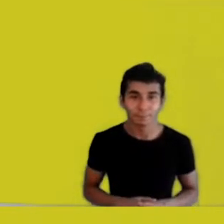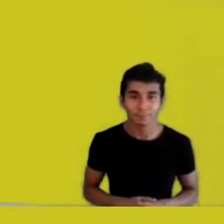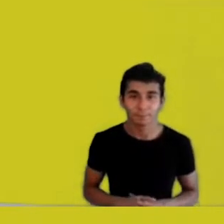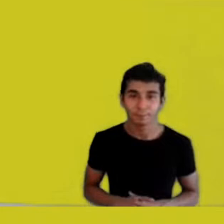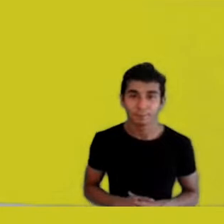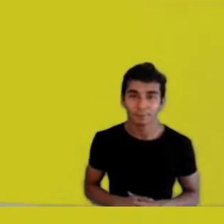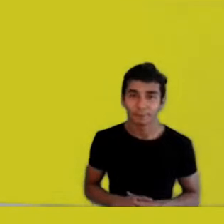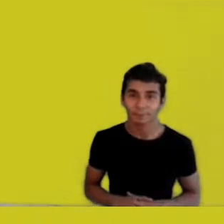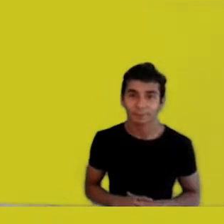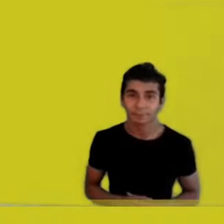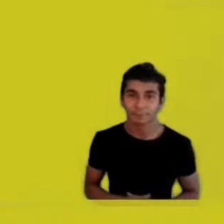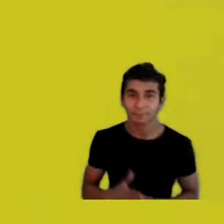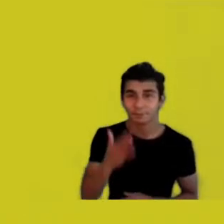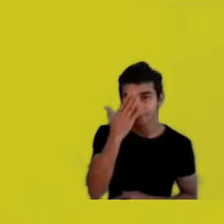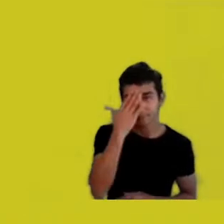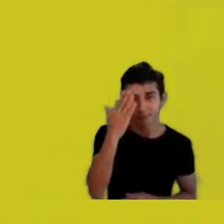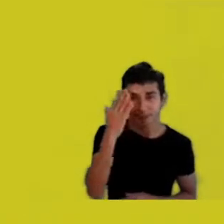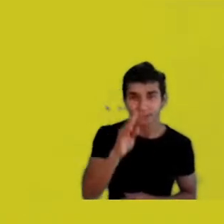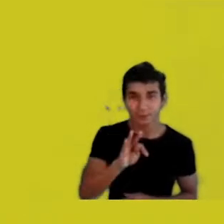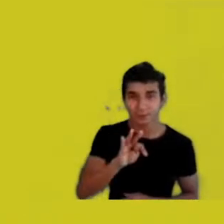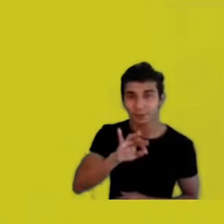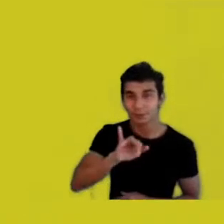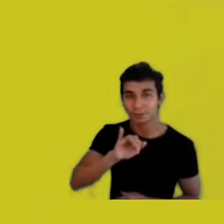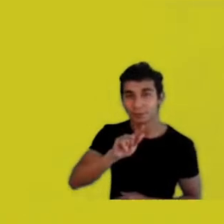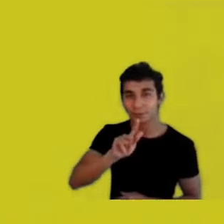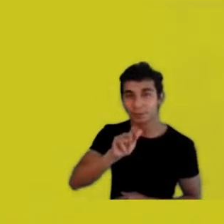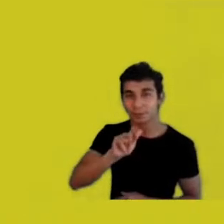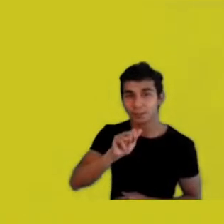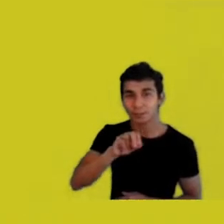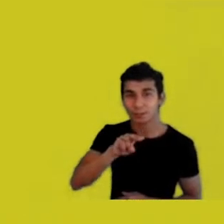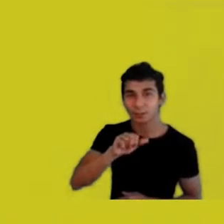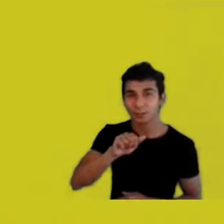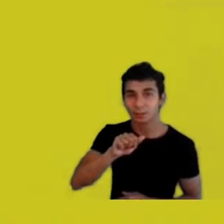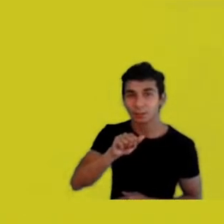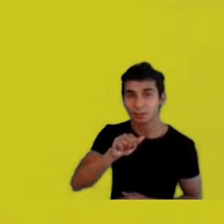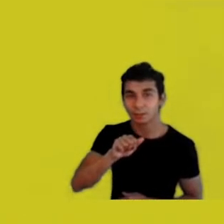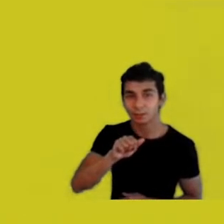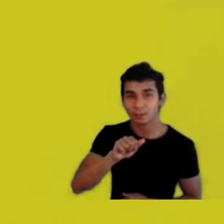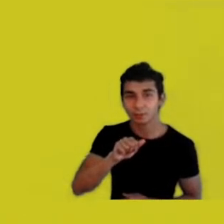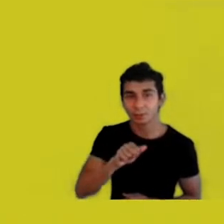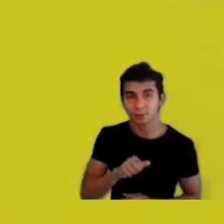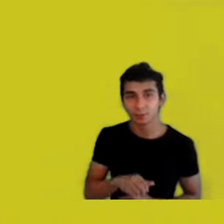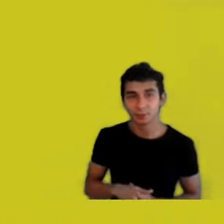Thank you, Tiganá. Thank you. Pedro, your turn.